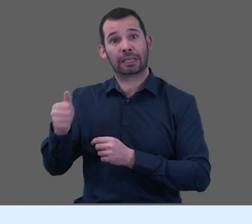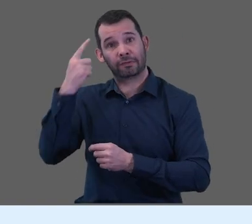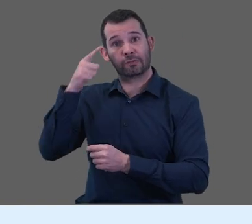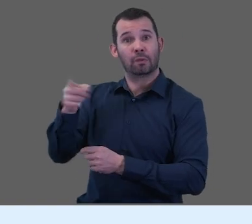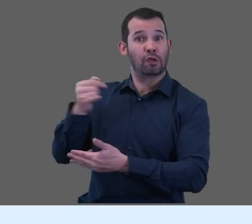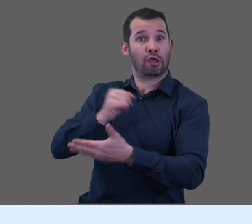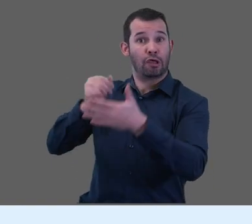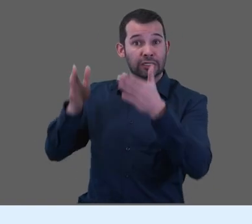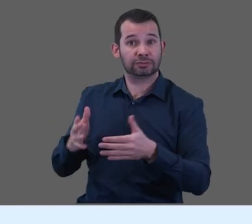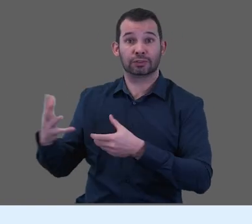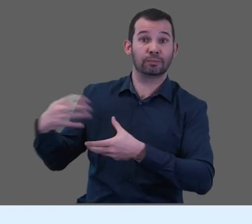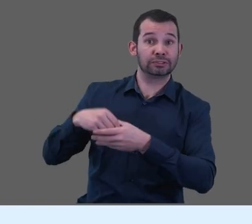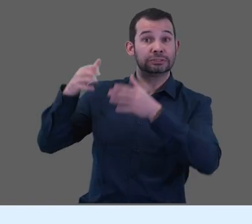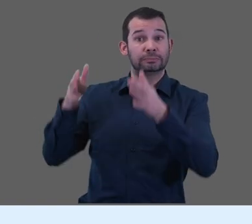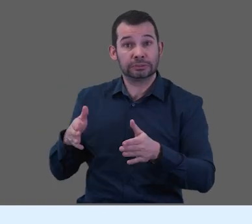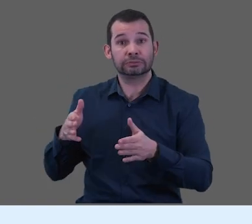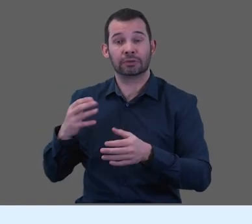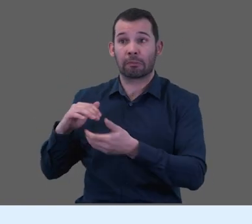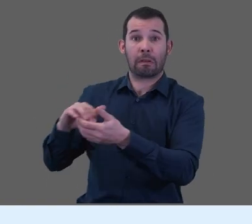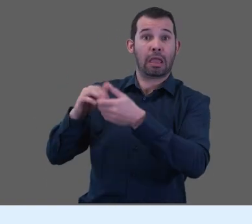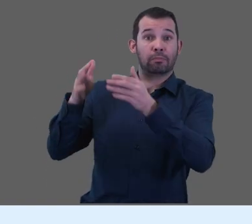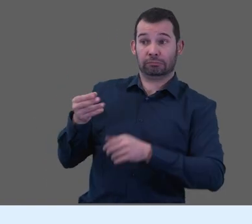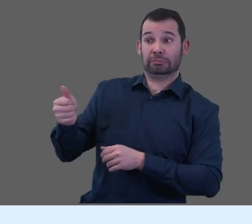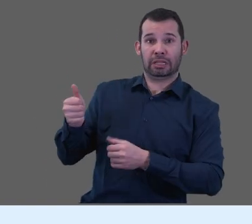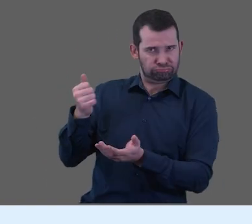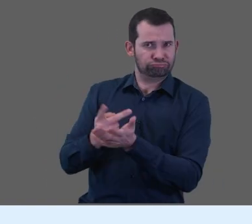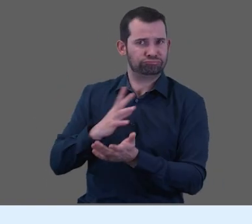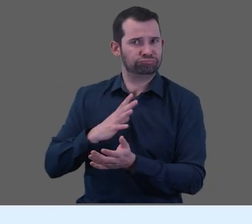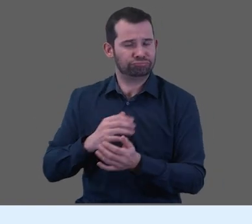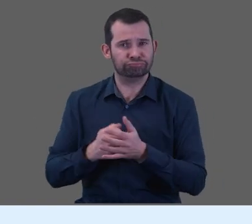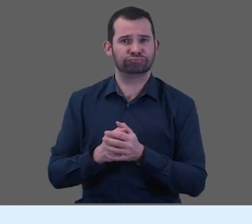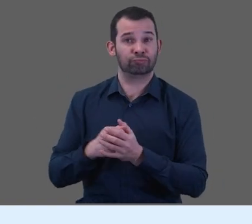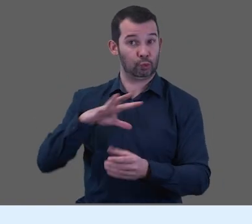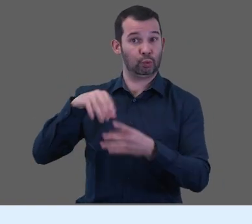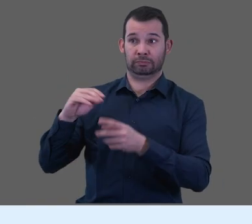Fees and payments to artists, participants and collaborators are eligible.